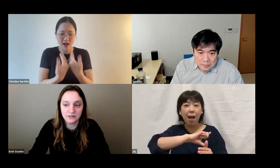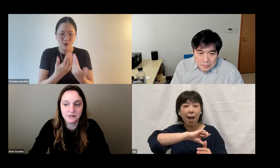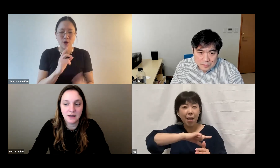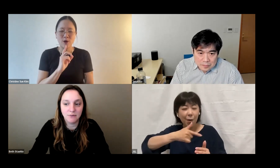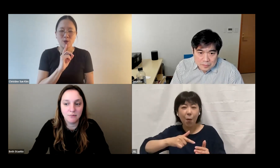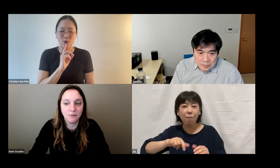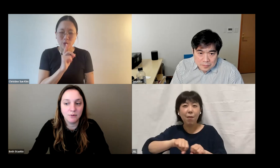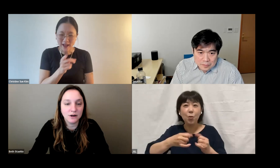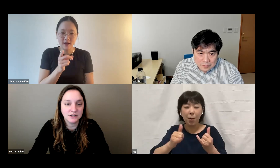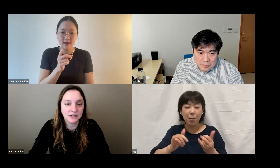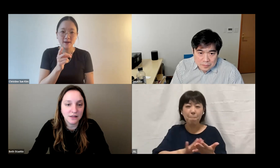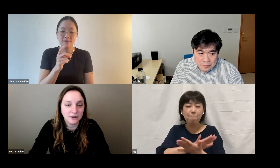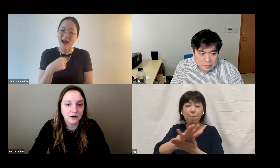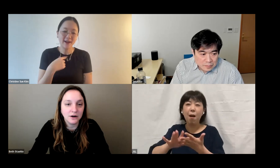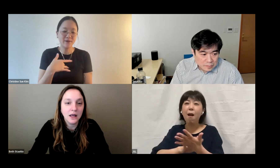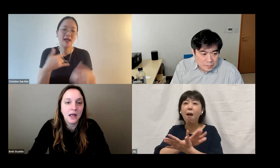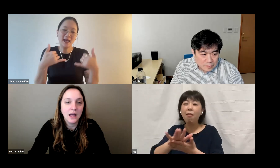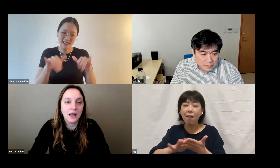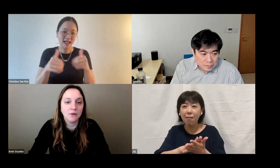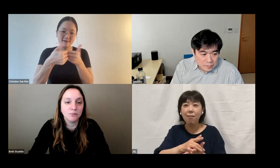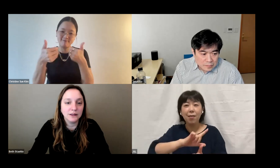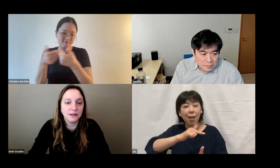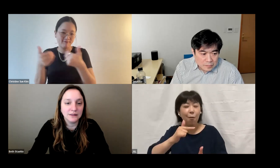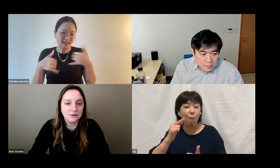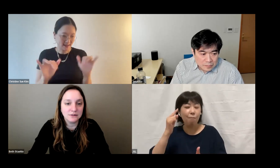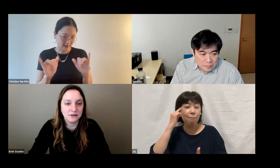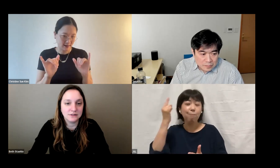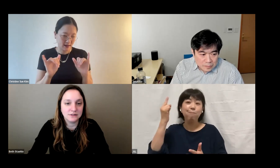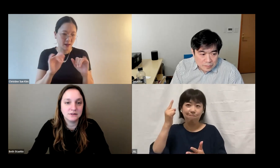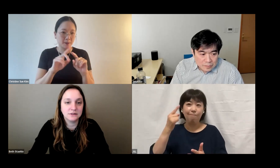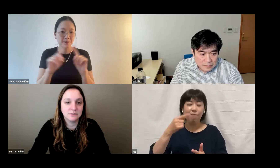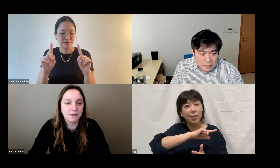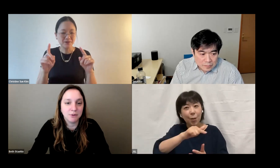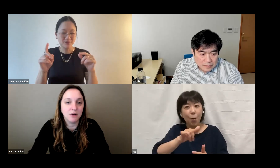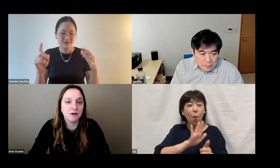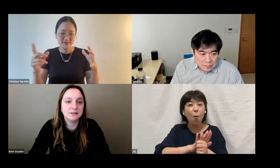And when we work together, it really allows us to make progress.